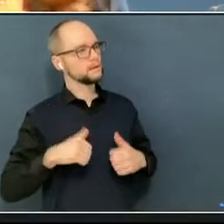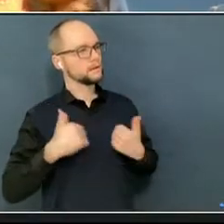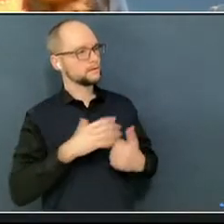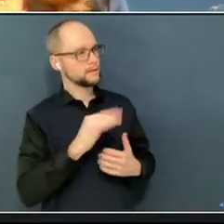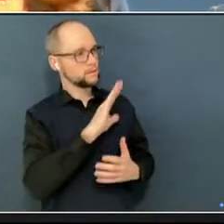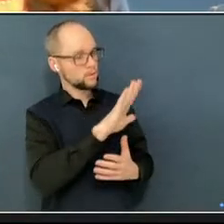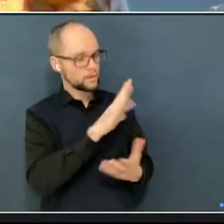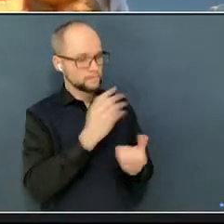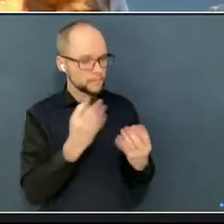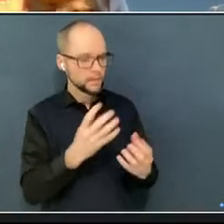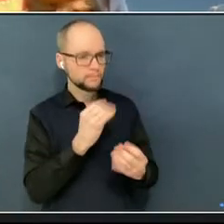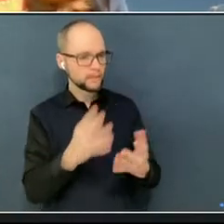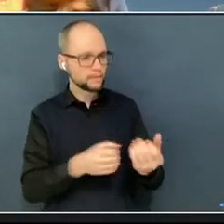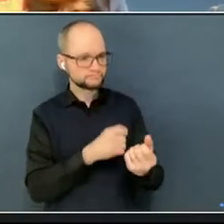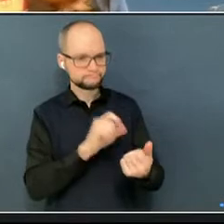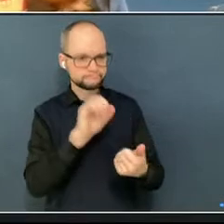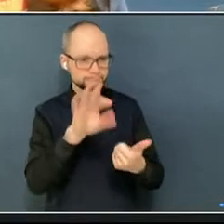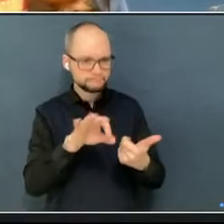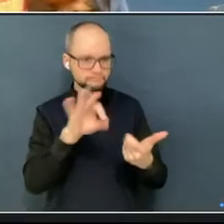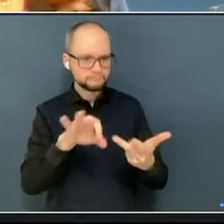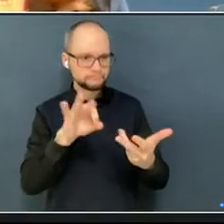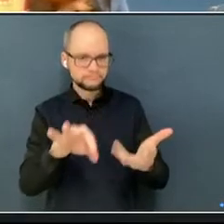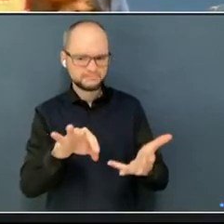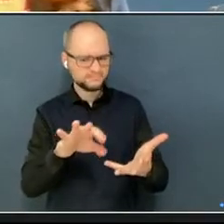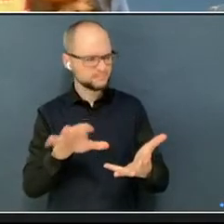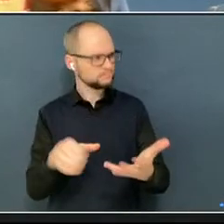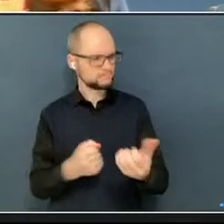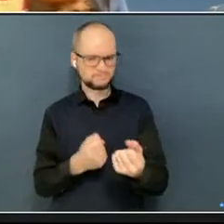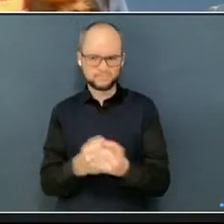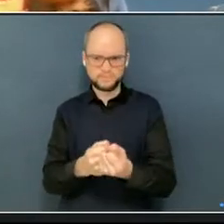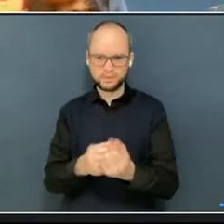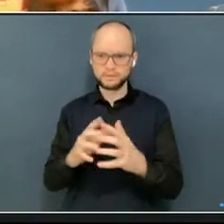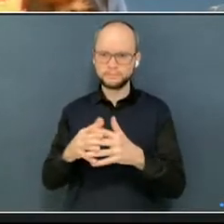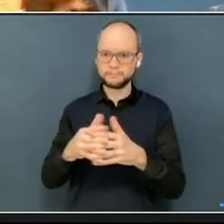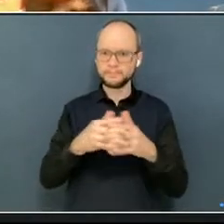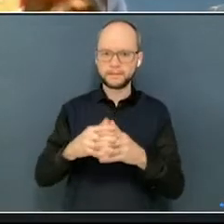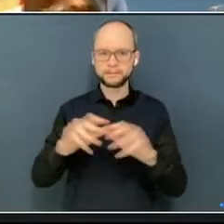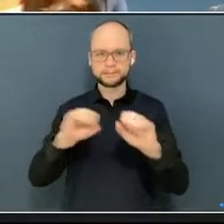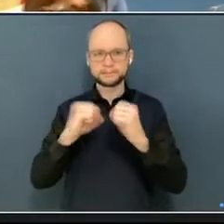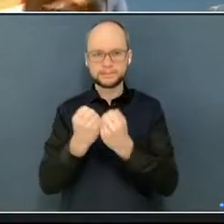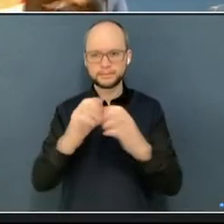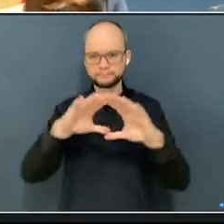to American society. So thank you so much. >> Thank you, Missy.